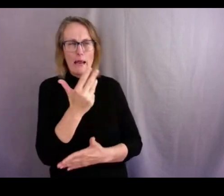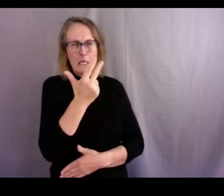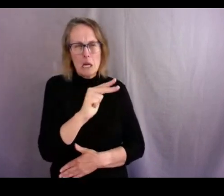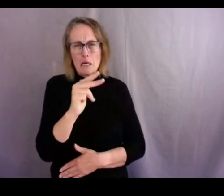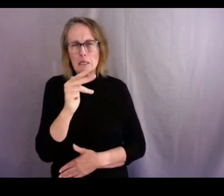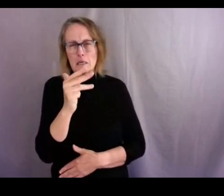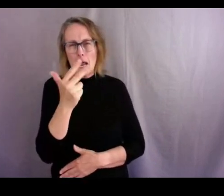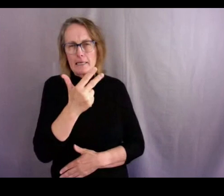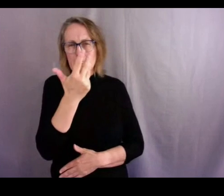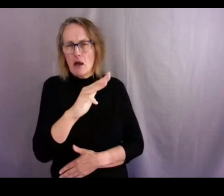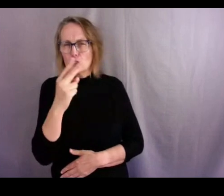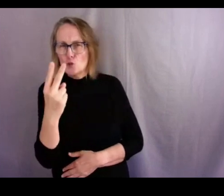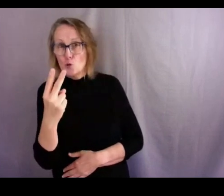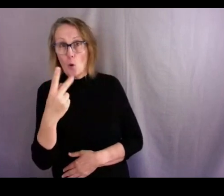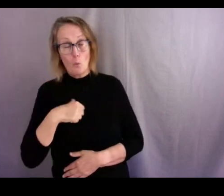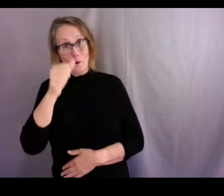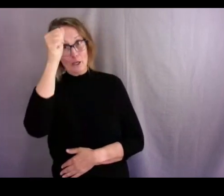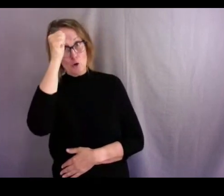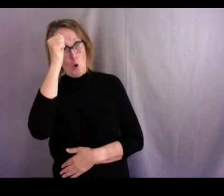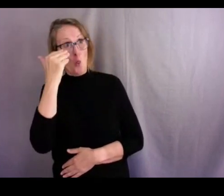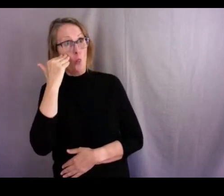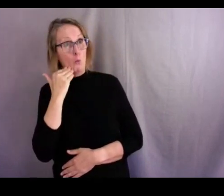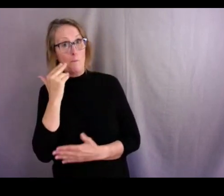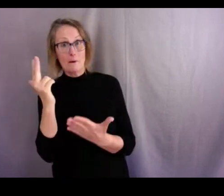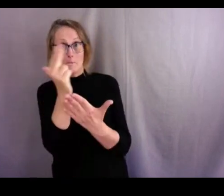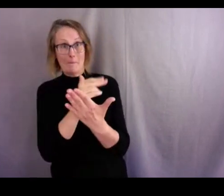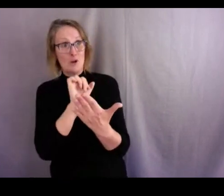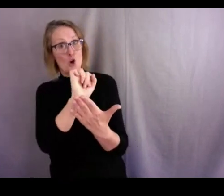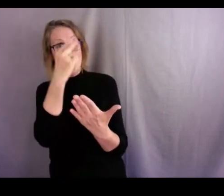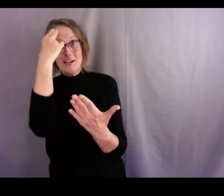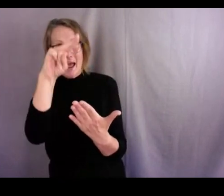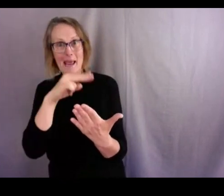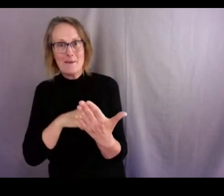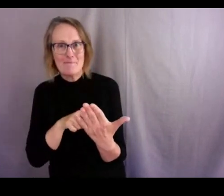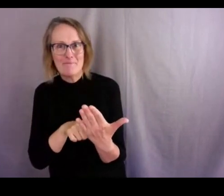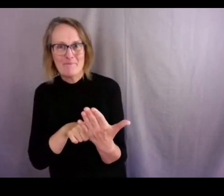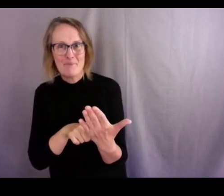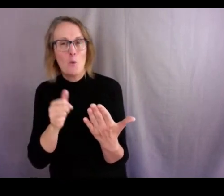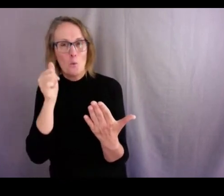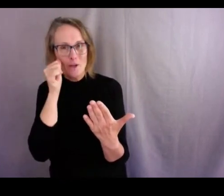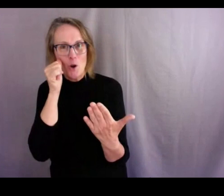It happens to be the case that Teuraheimata is the sister of the great great grandmother